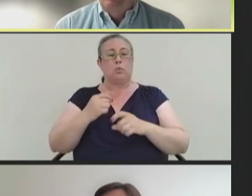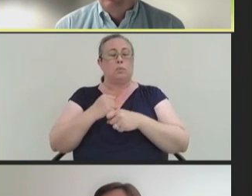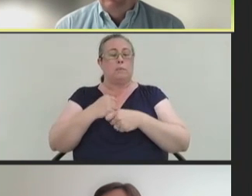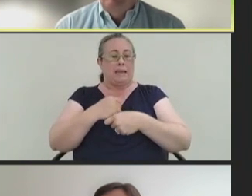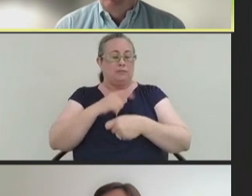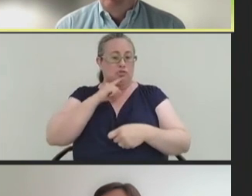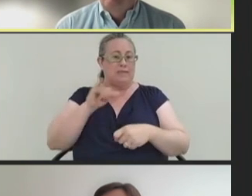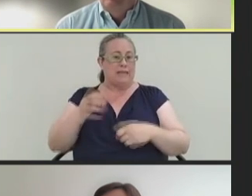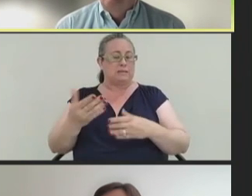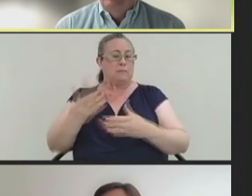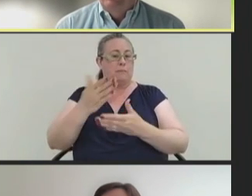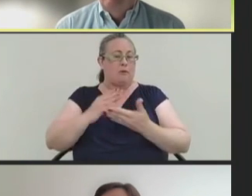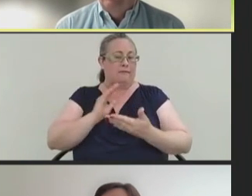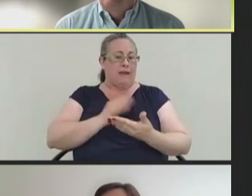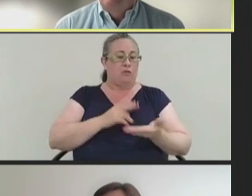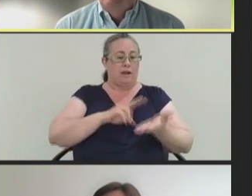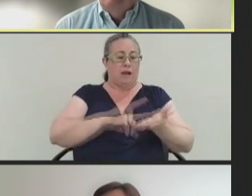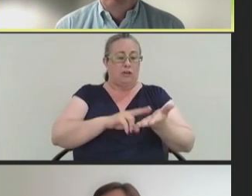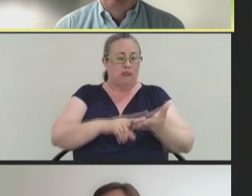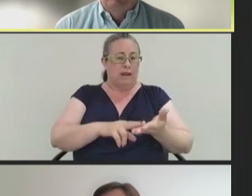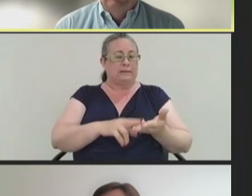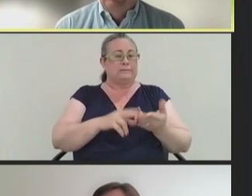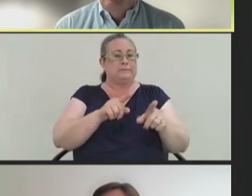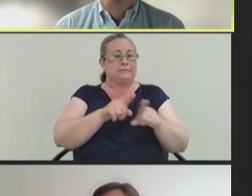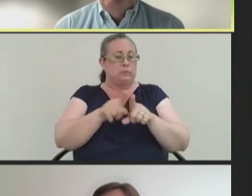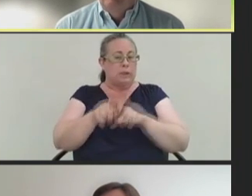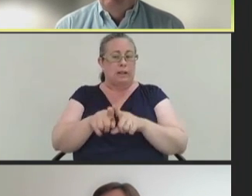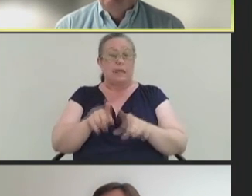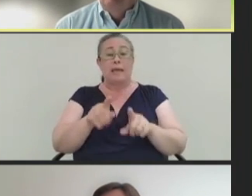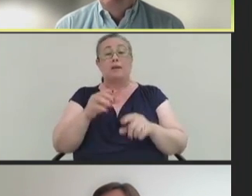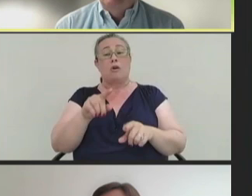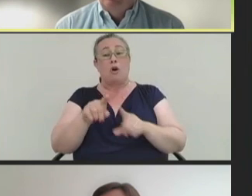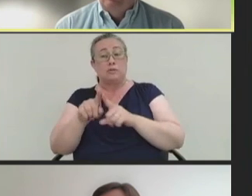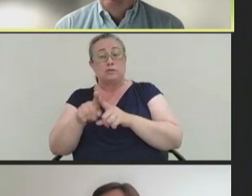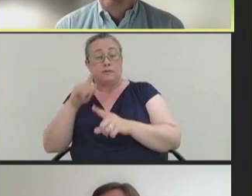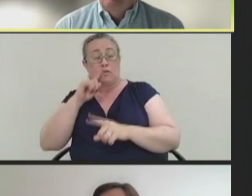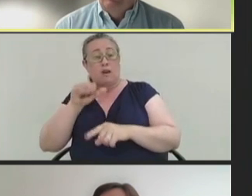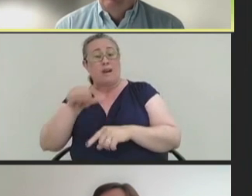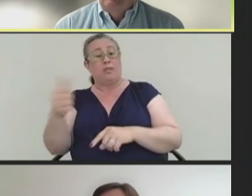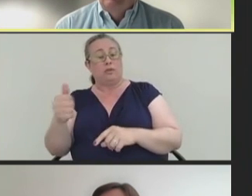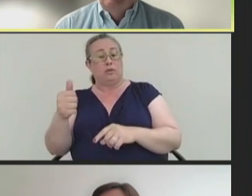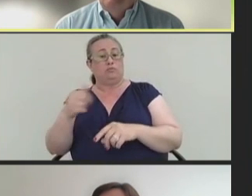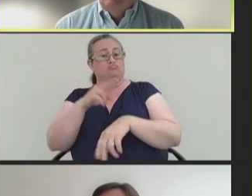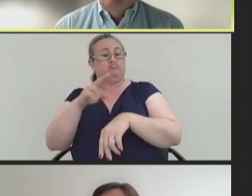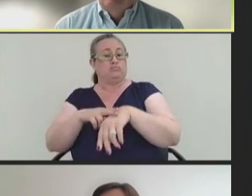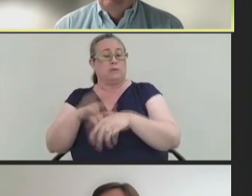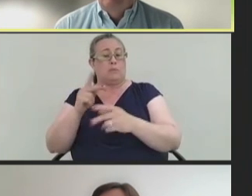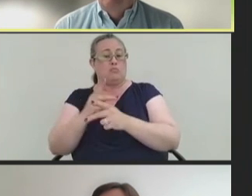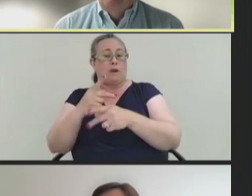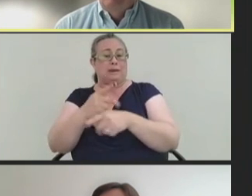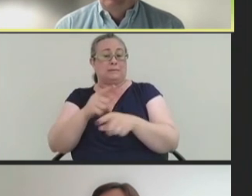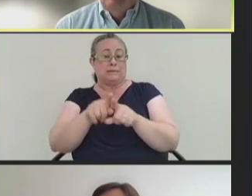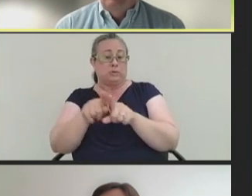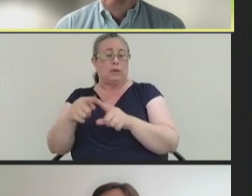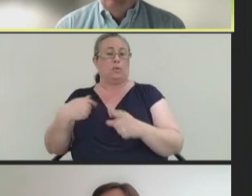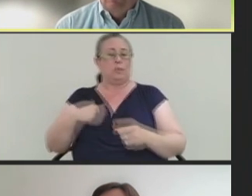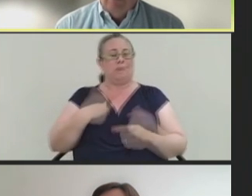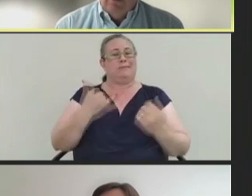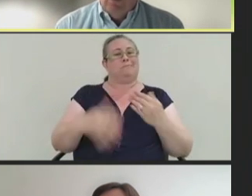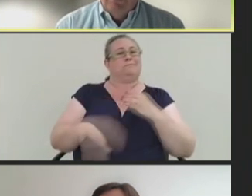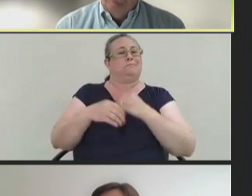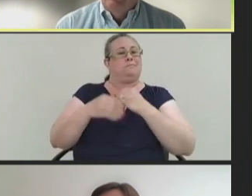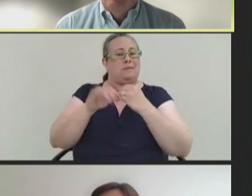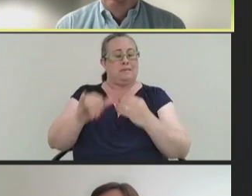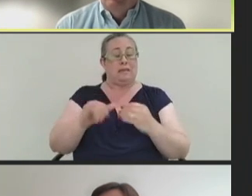a key part of our own manufacturing for other routine products as well. So, knock on wood,